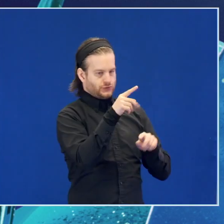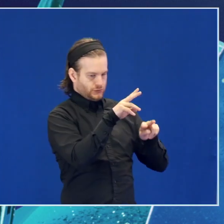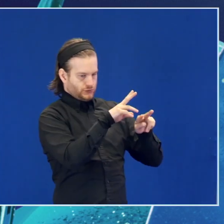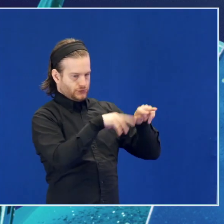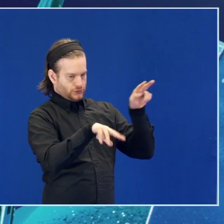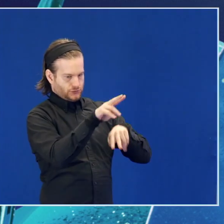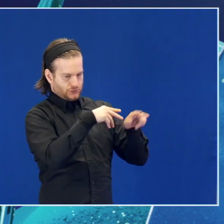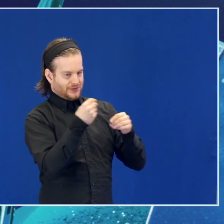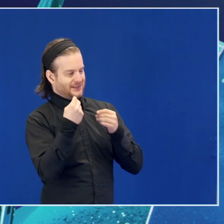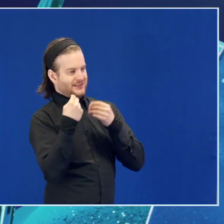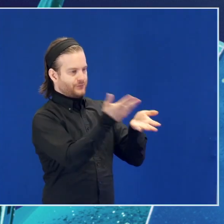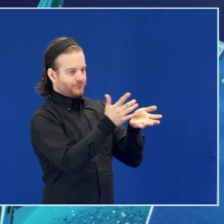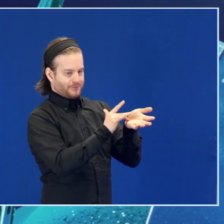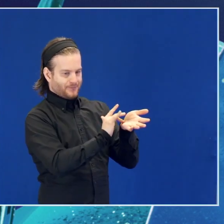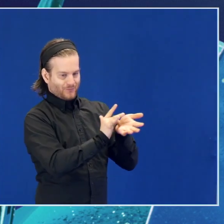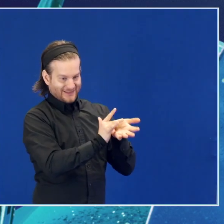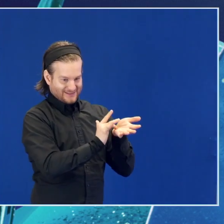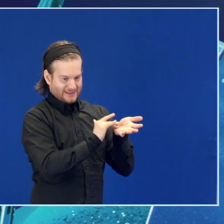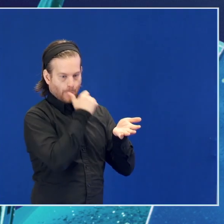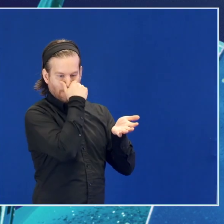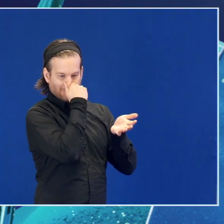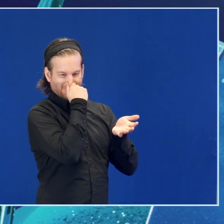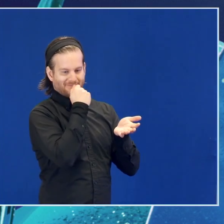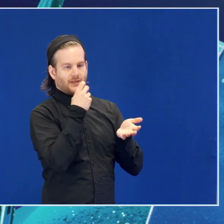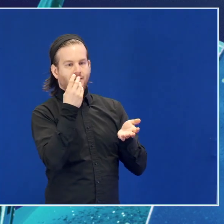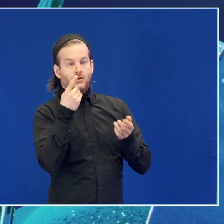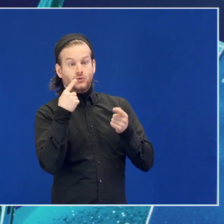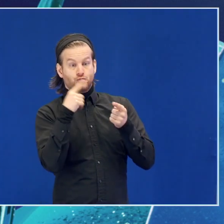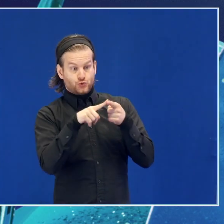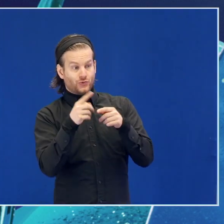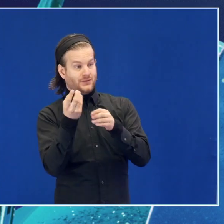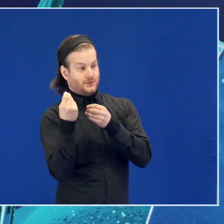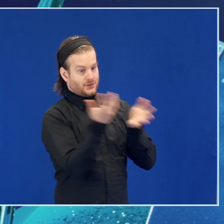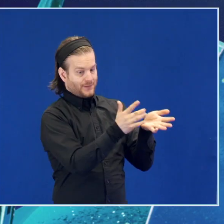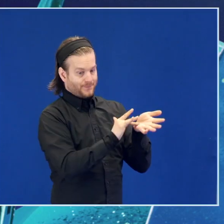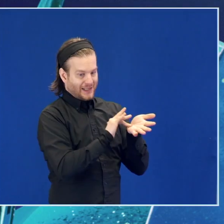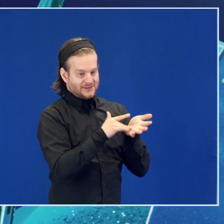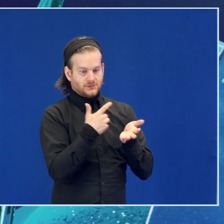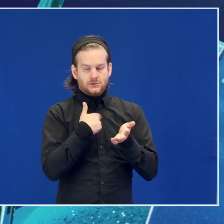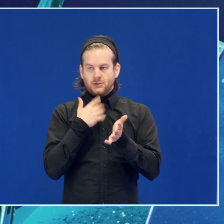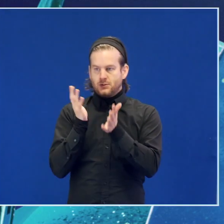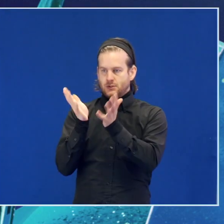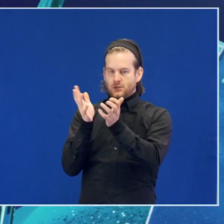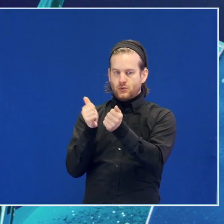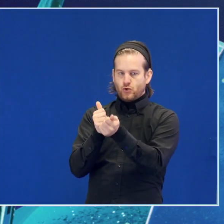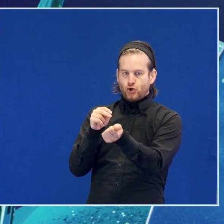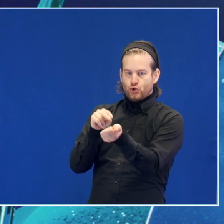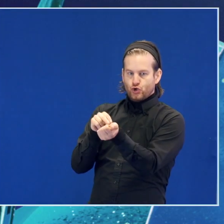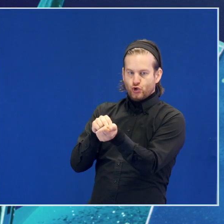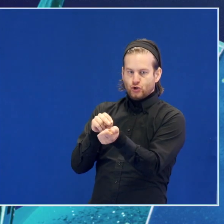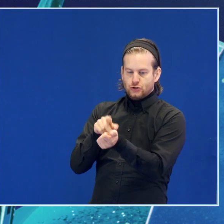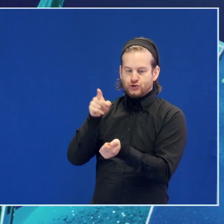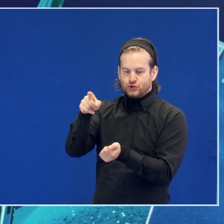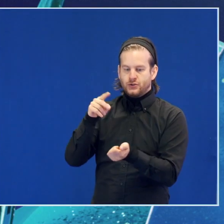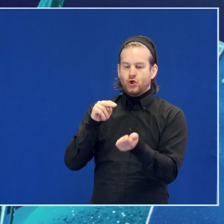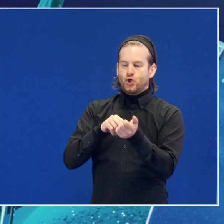I had to speak to the nurse. And the nurse said, what is your partner's birthday?